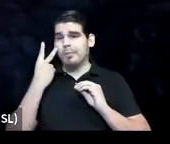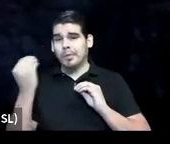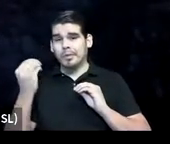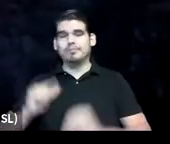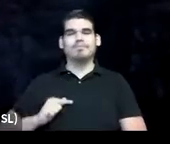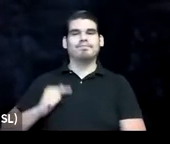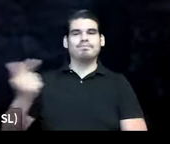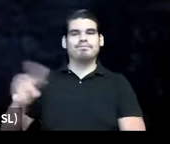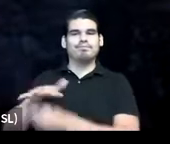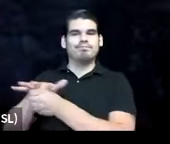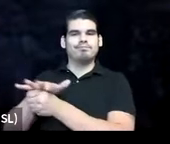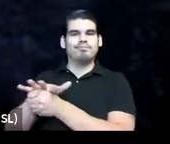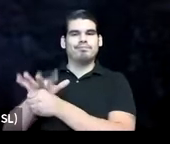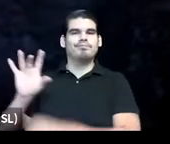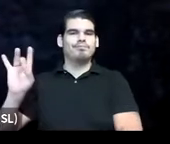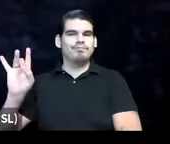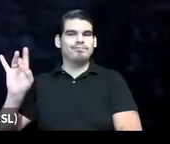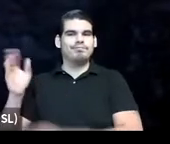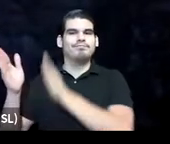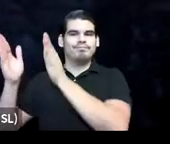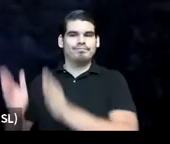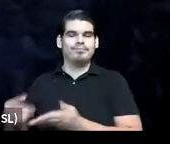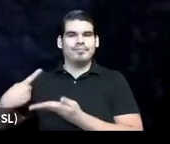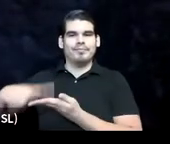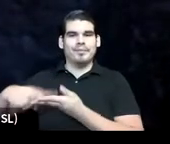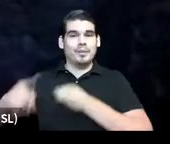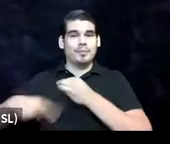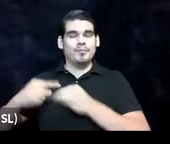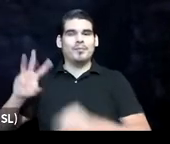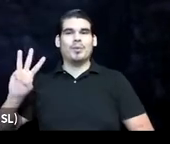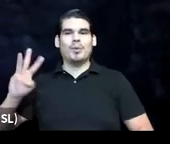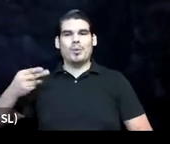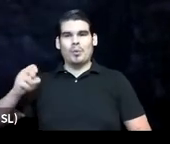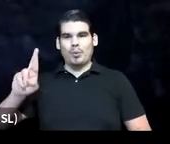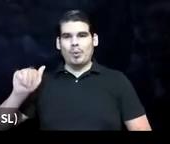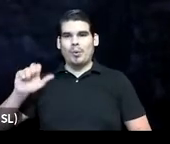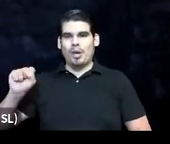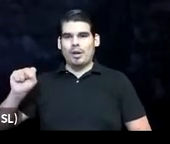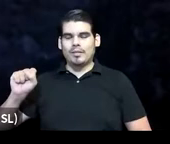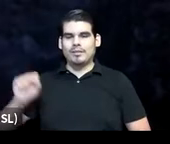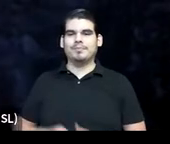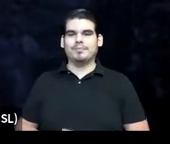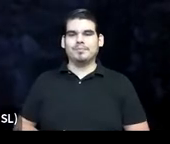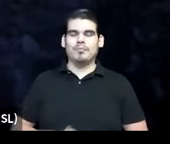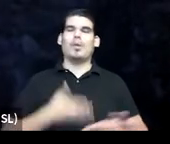brainstorm your, your ideas. It's kind of really meant to put these into words for whereas this. This is exactly why why you're gonna